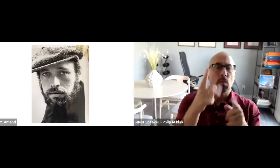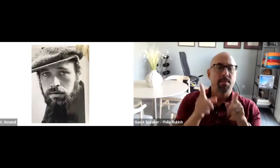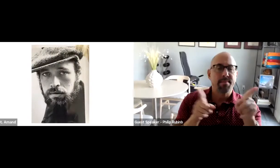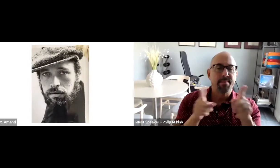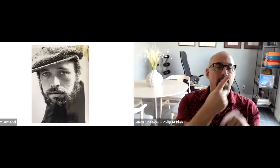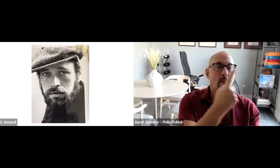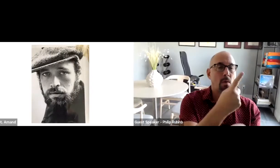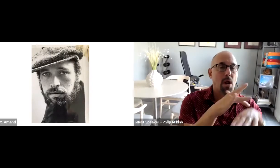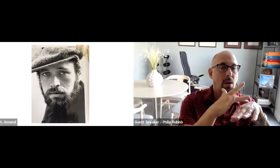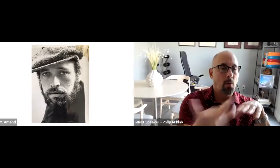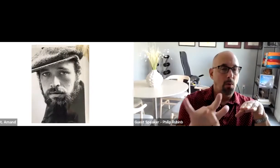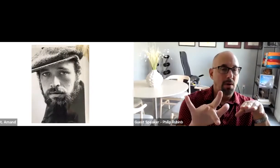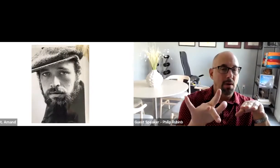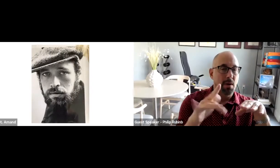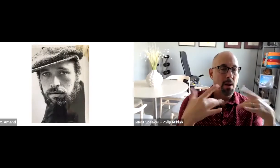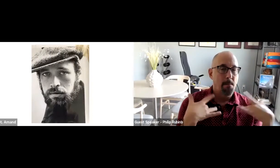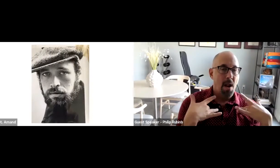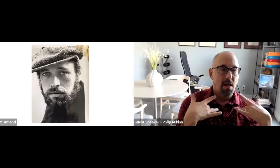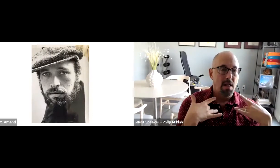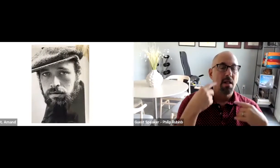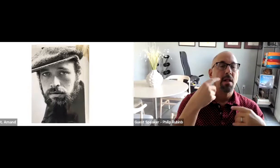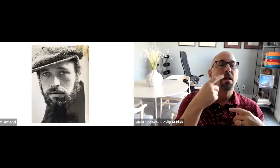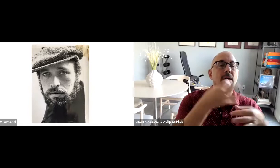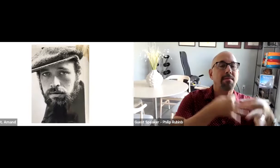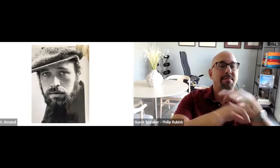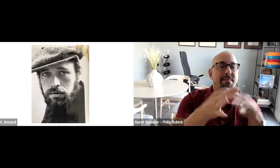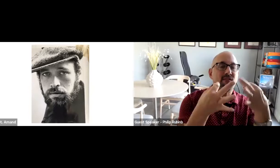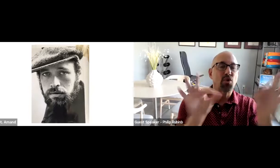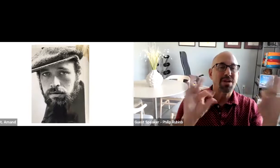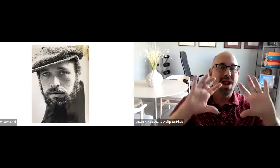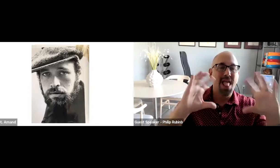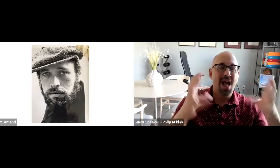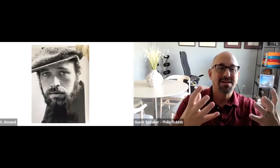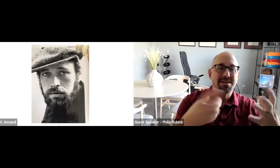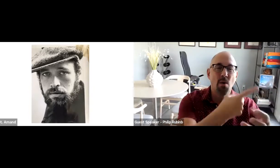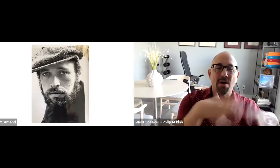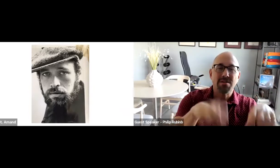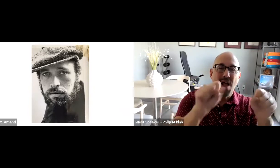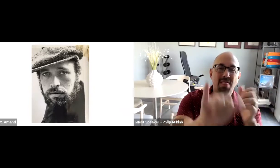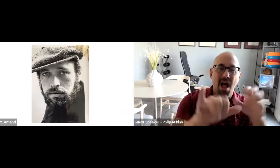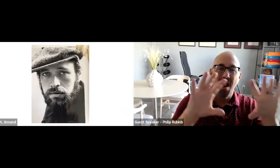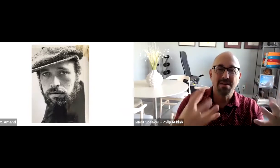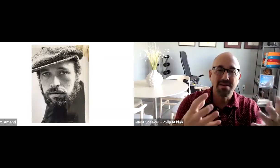They're going to flash on the screen here. So there were two different paths of modeling. One was a nude model.